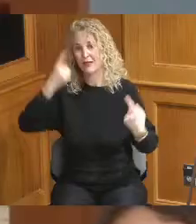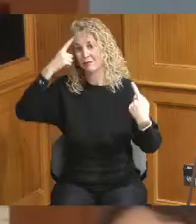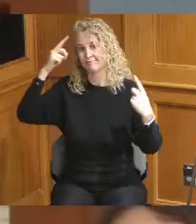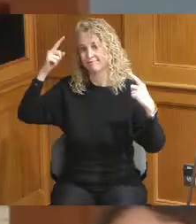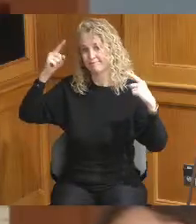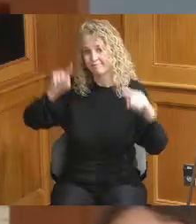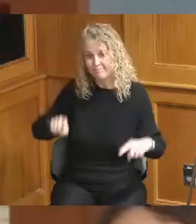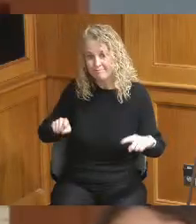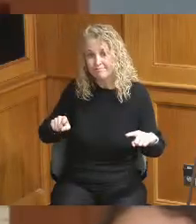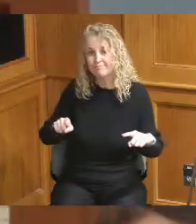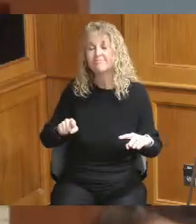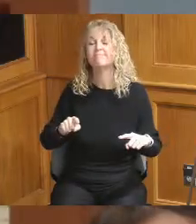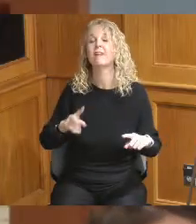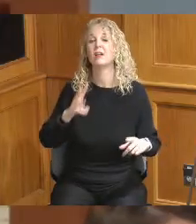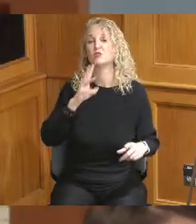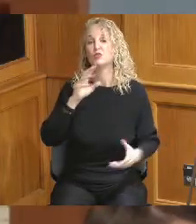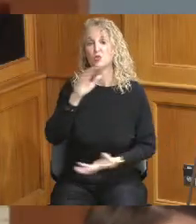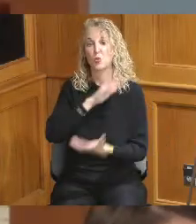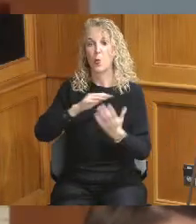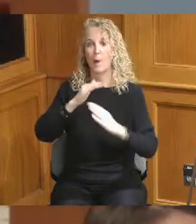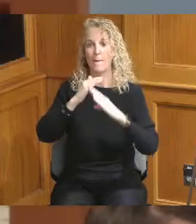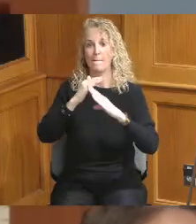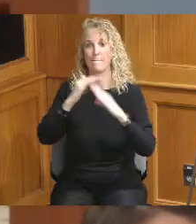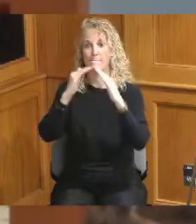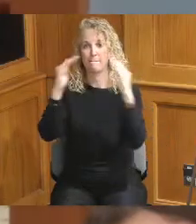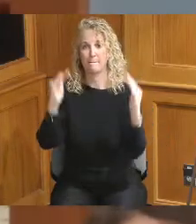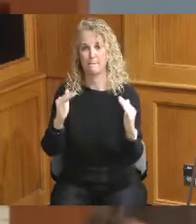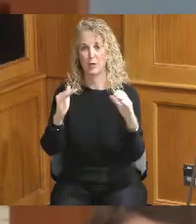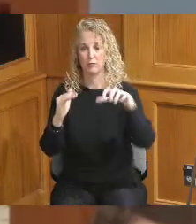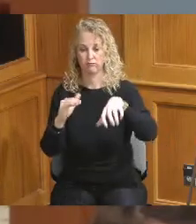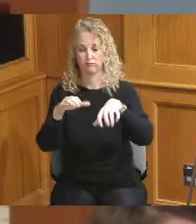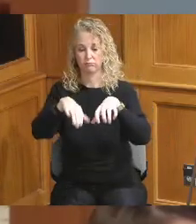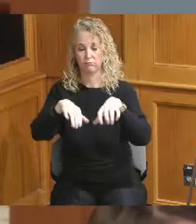that that storm shelter that's adjacent to the to the building okay I didn't hear about the